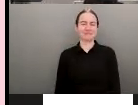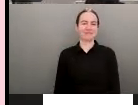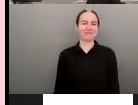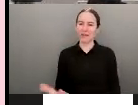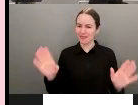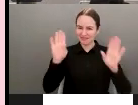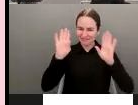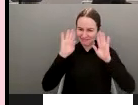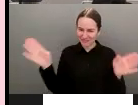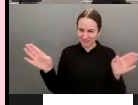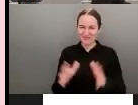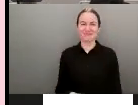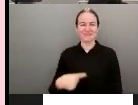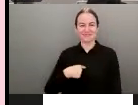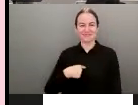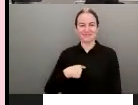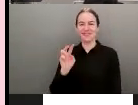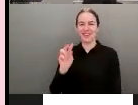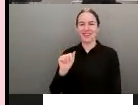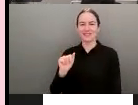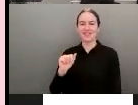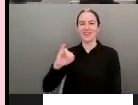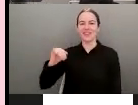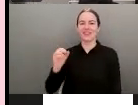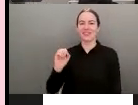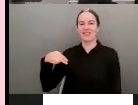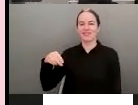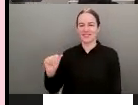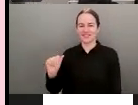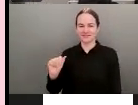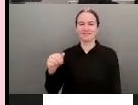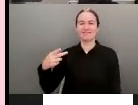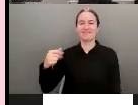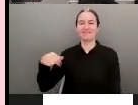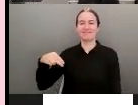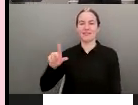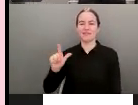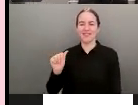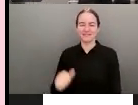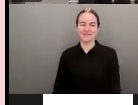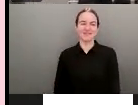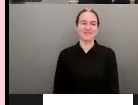I am Eeva-Jonna Panula, hello, and today I will how you a demo